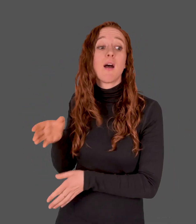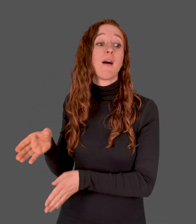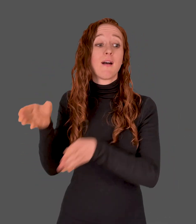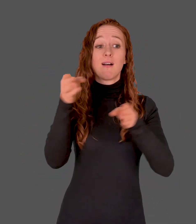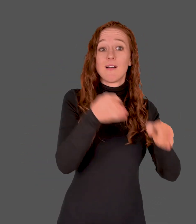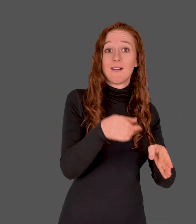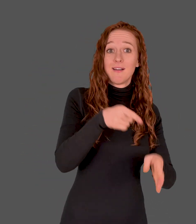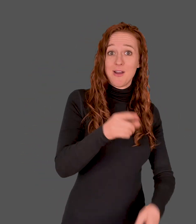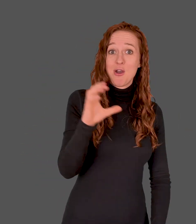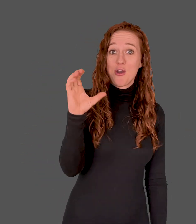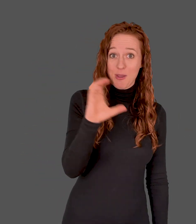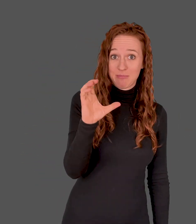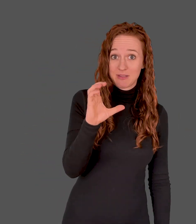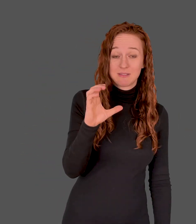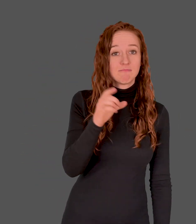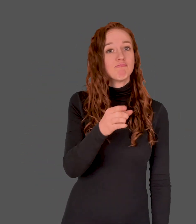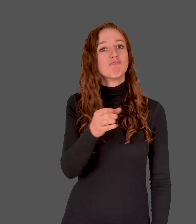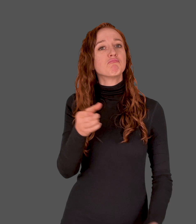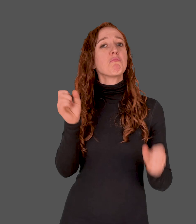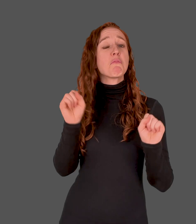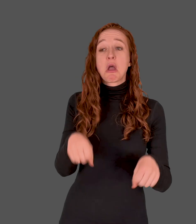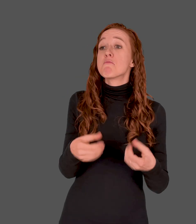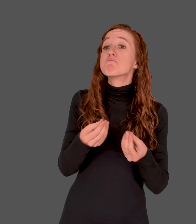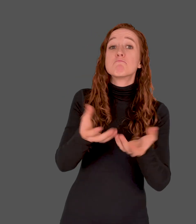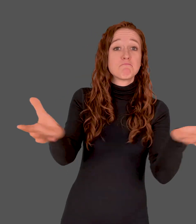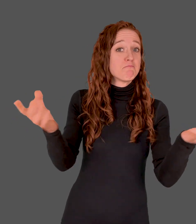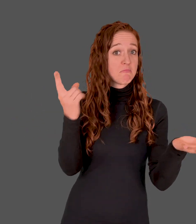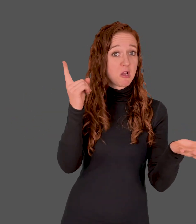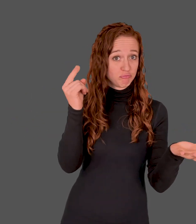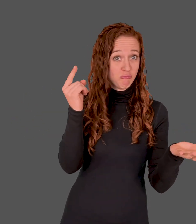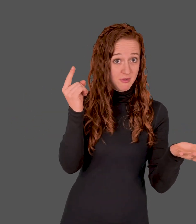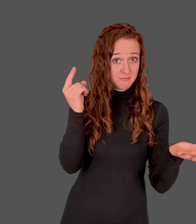Carbon, on the other hand, is more willing to give up its electrons.